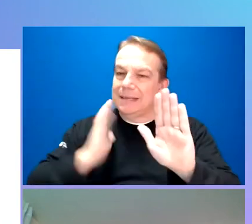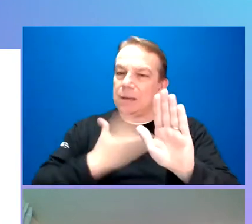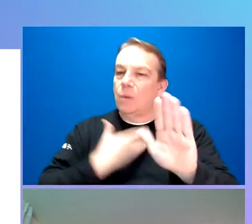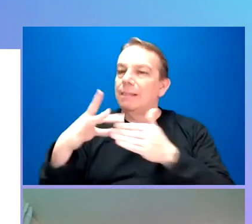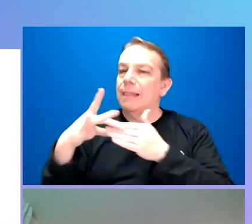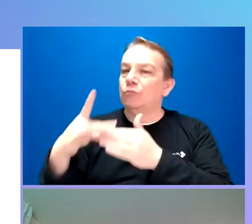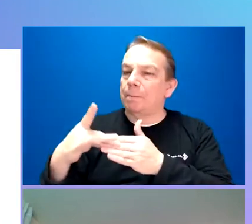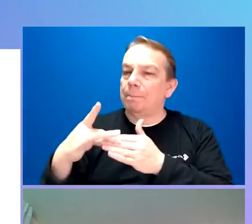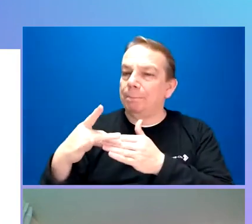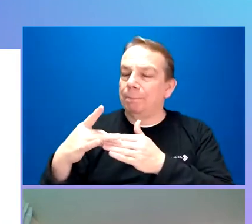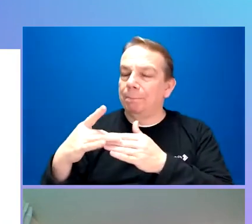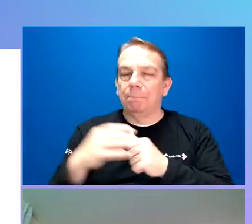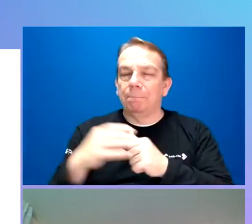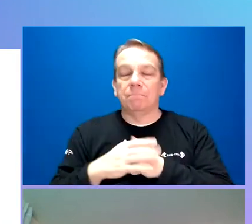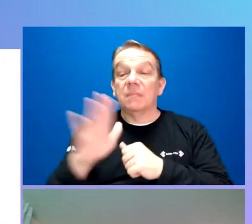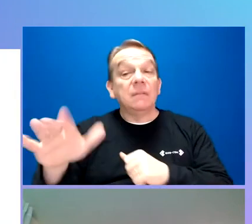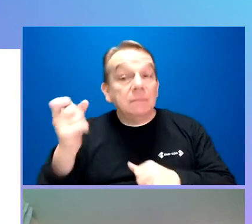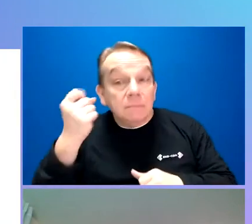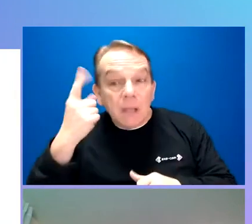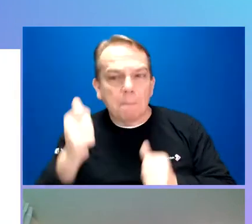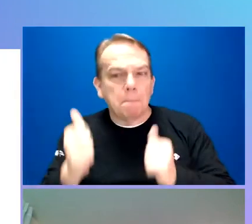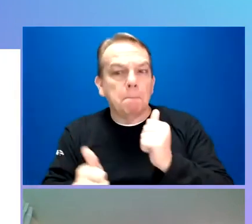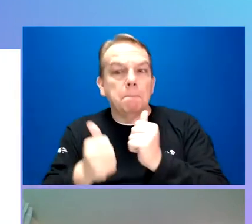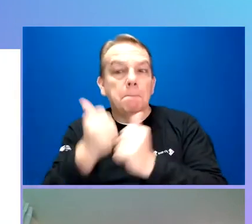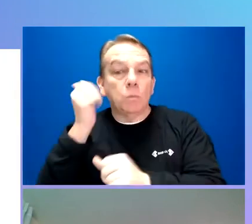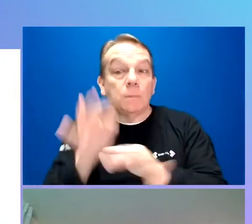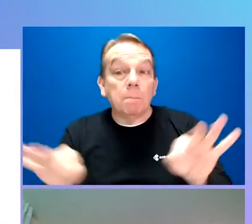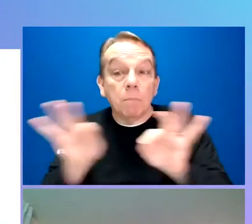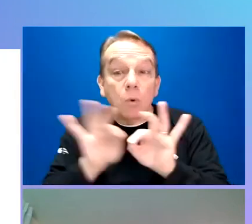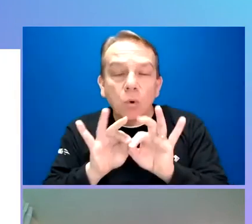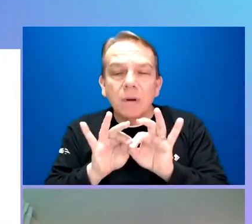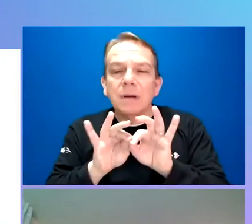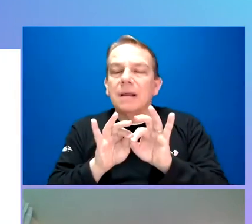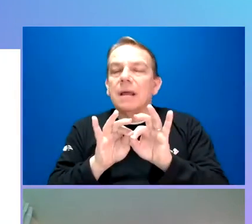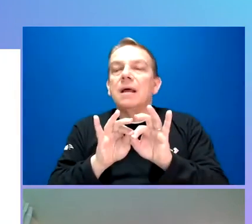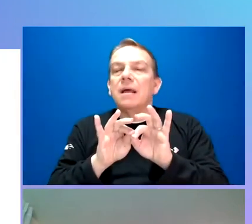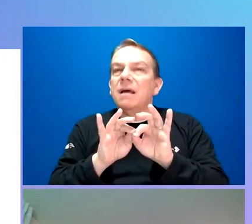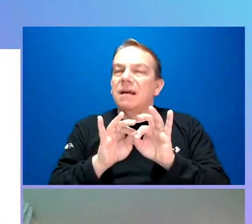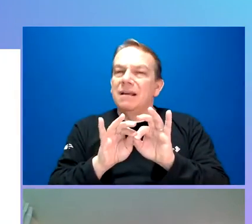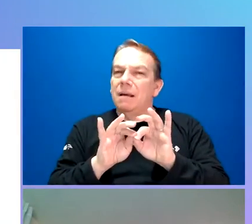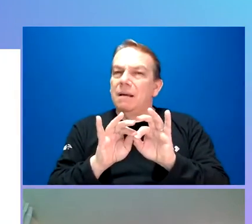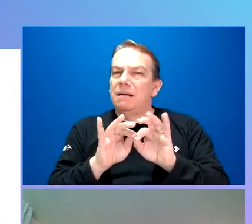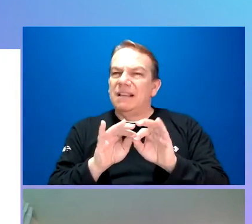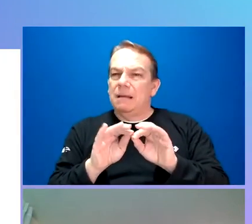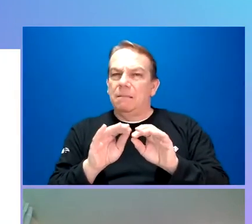more importantly, how do we factor it into our decision ins